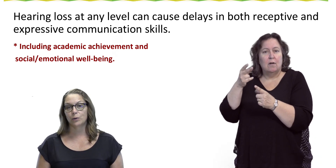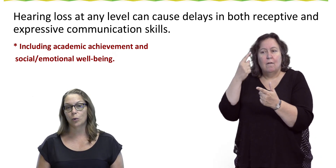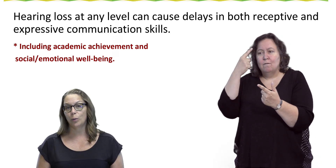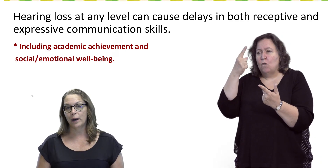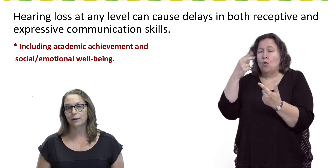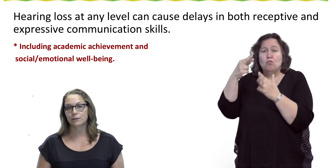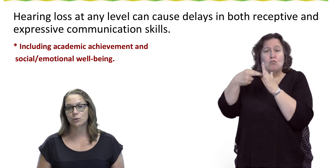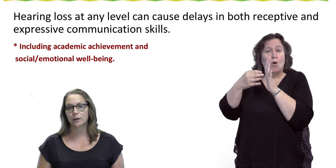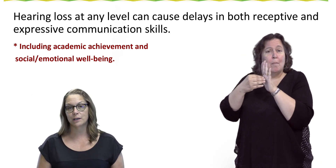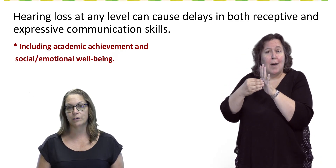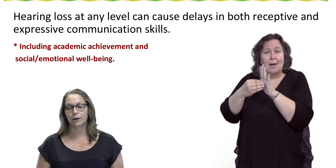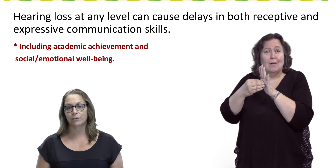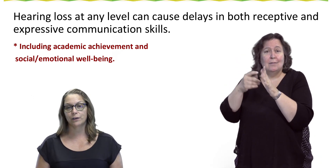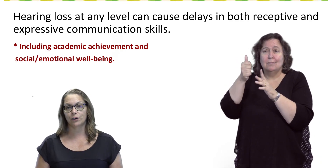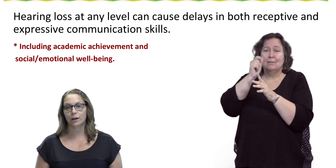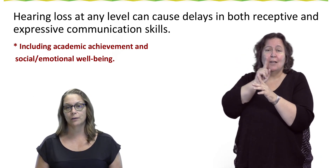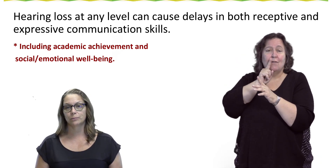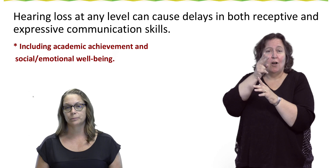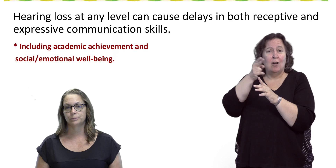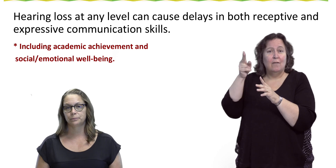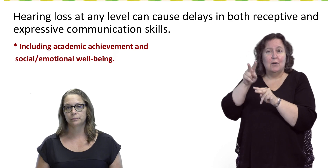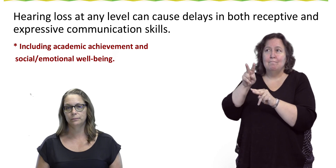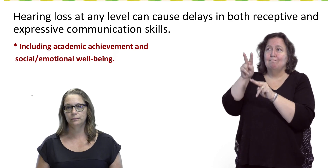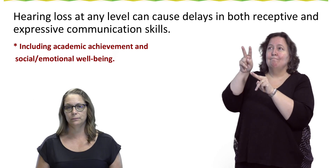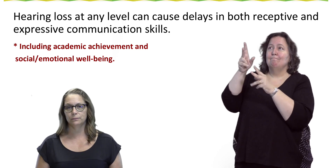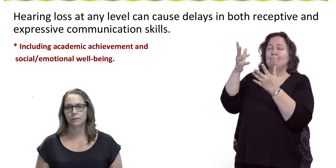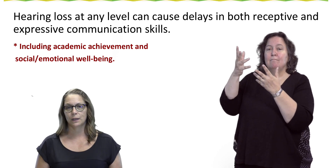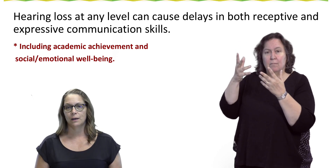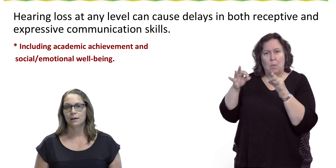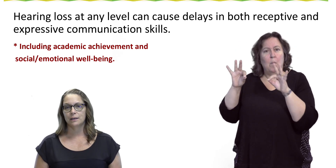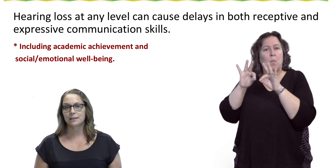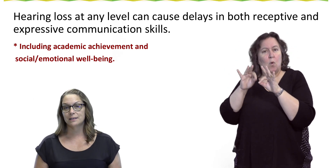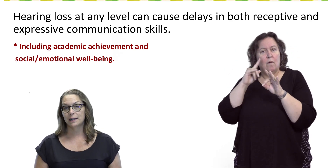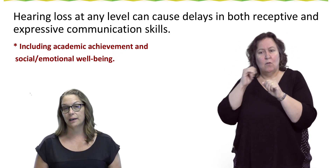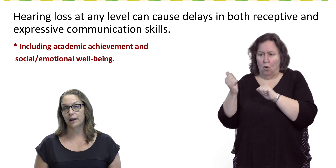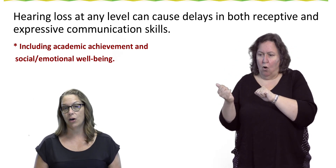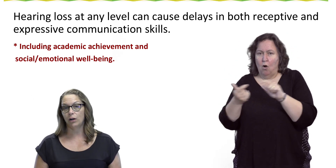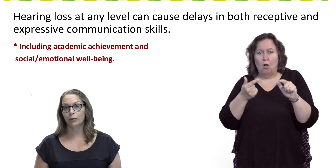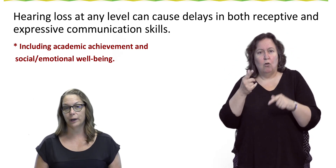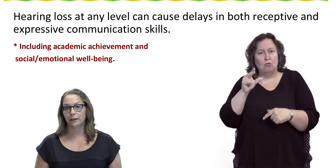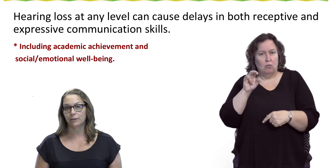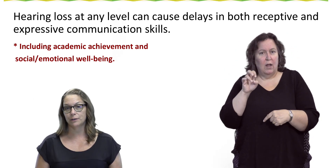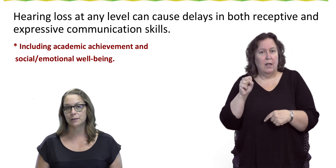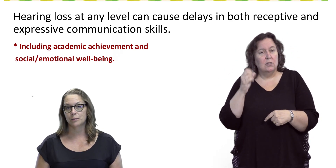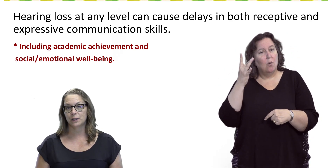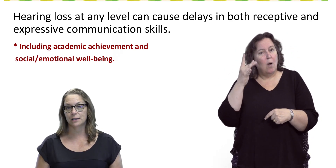including role models, who are deaf and hard hearing. This is needed at all grade levels